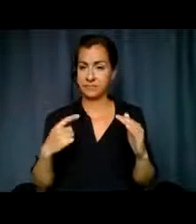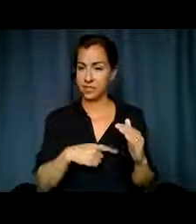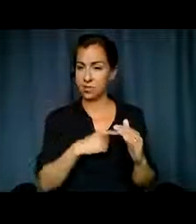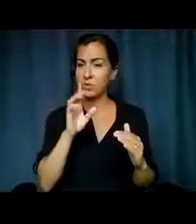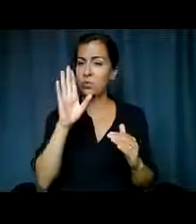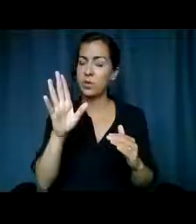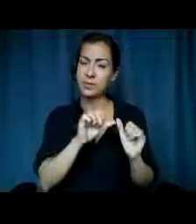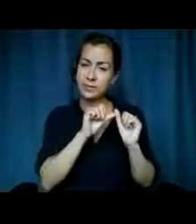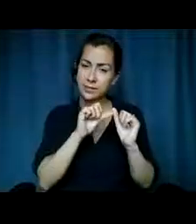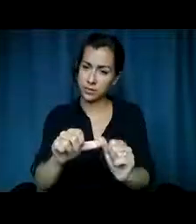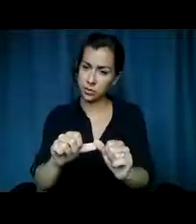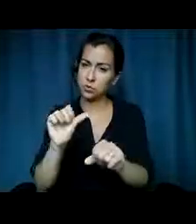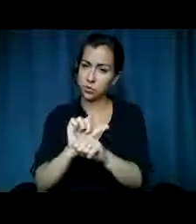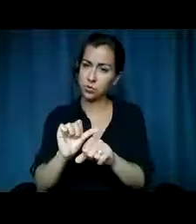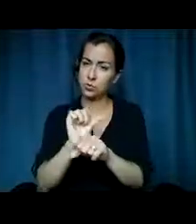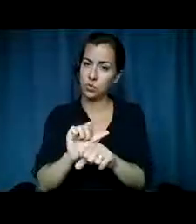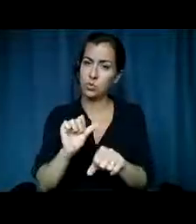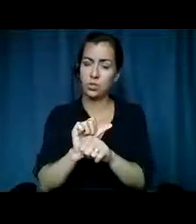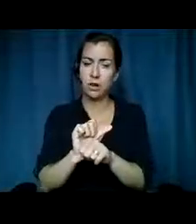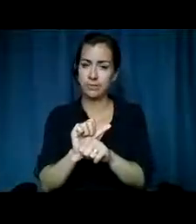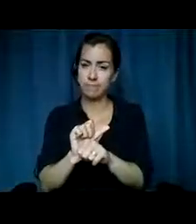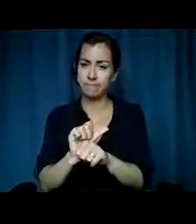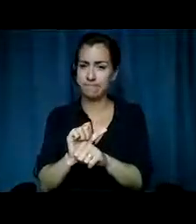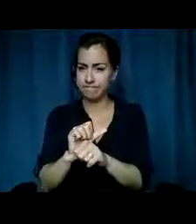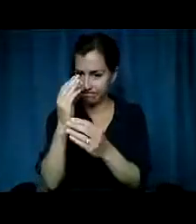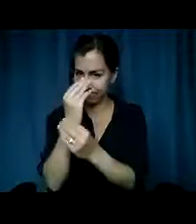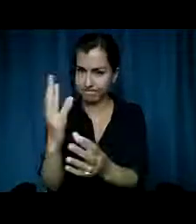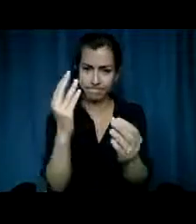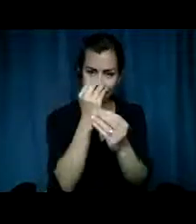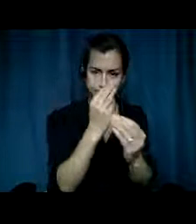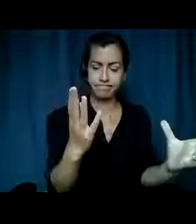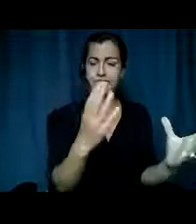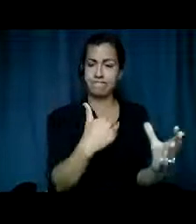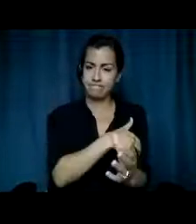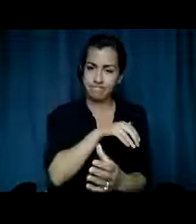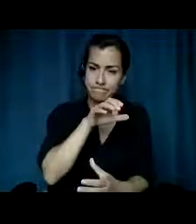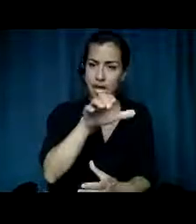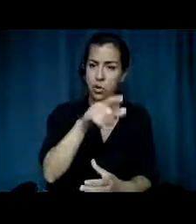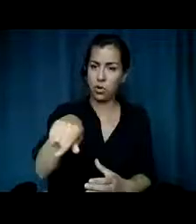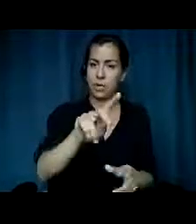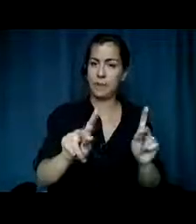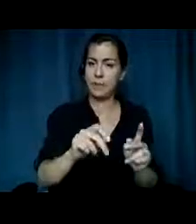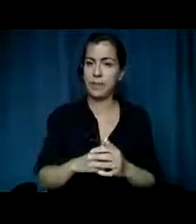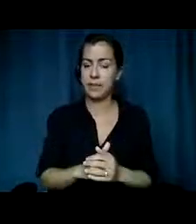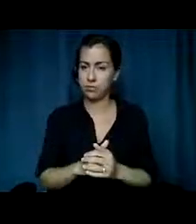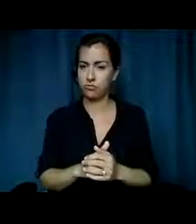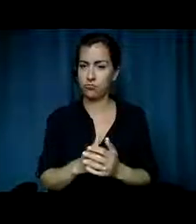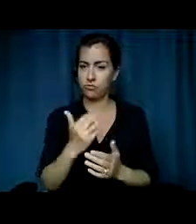There's a huge drop in voter registration this year. We want people to know that it's still important to come out and vote,